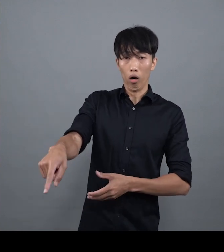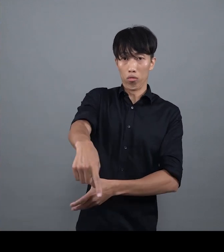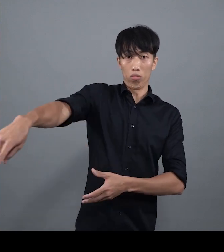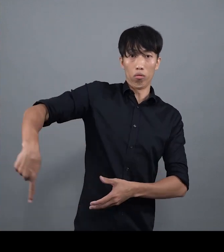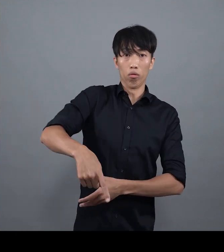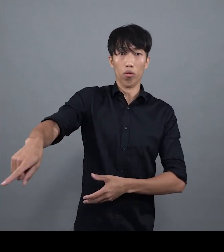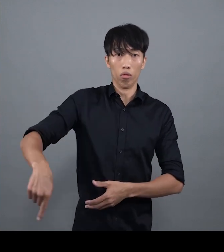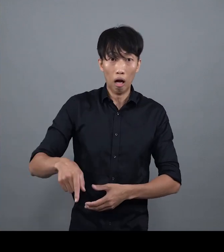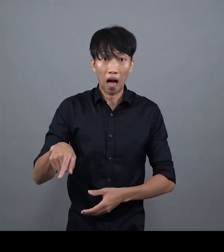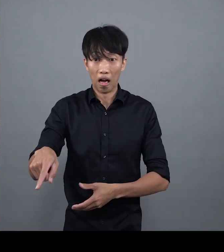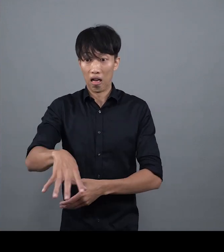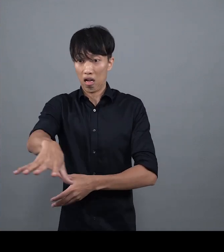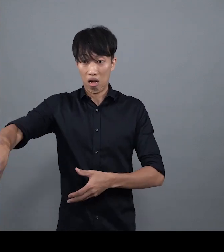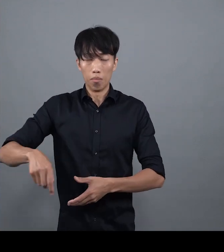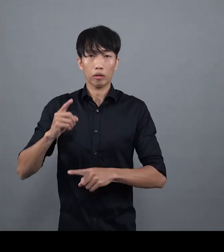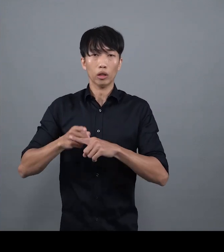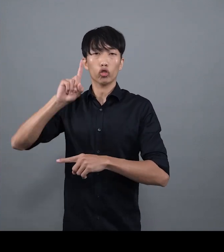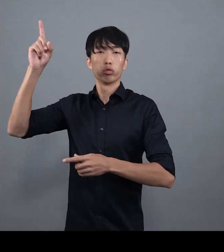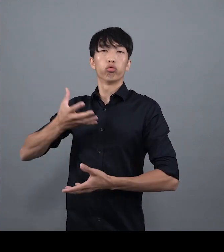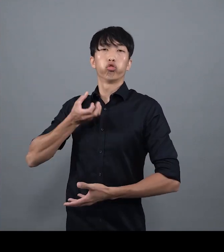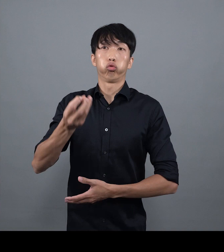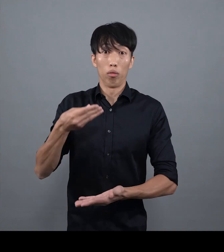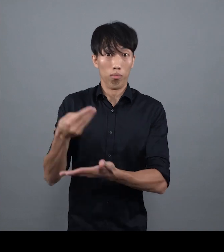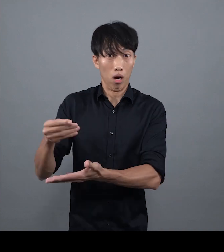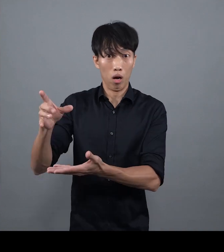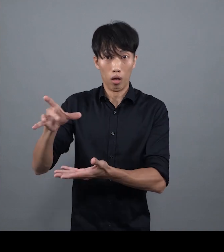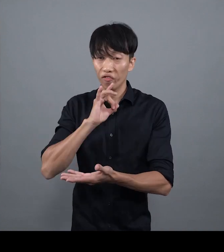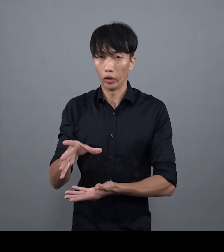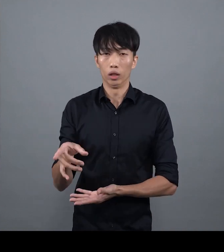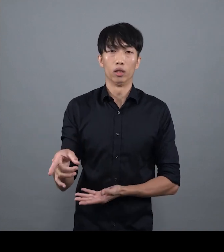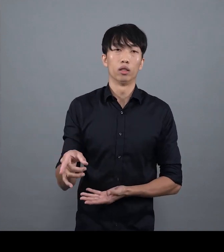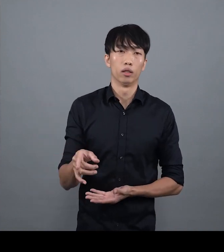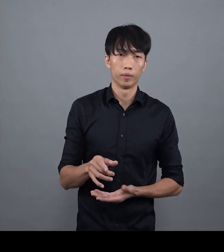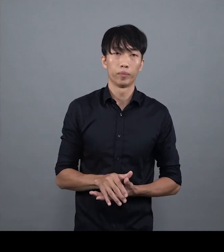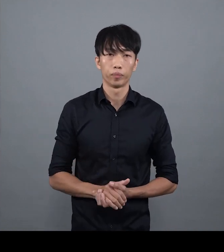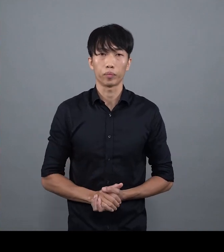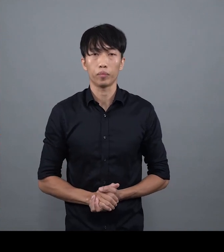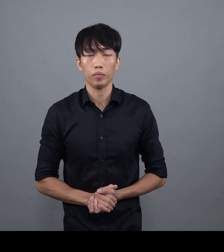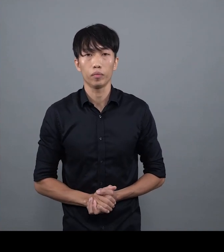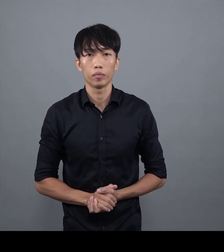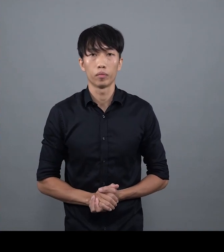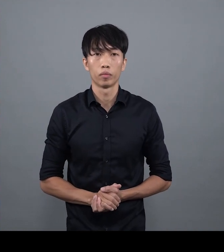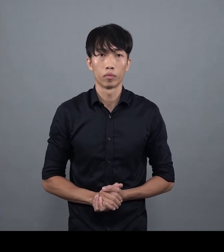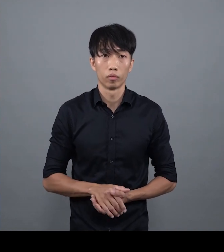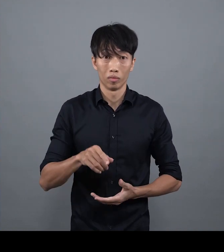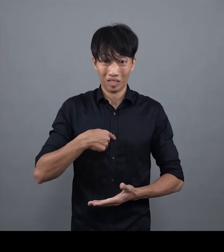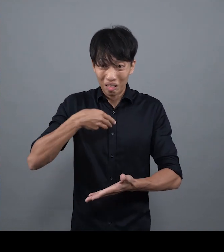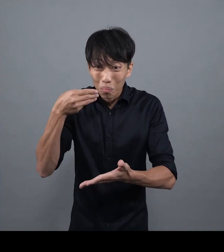All of these are donations We didn’t buy them Even if I was in a large chain store,